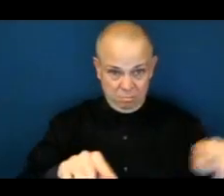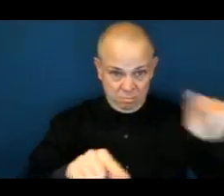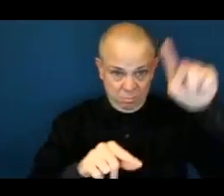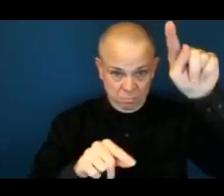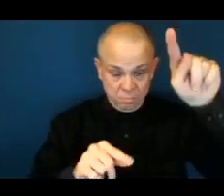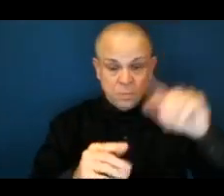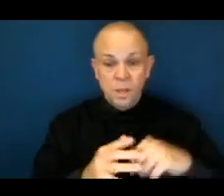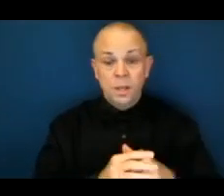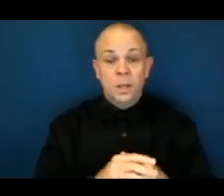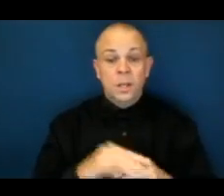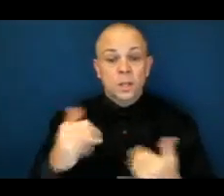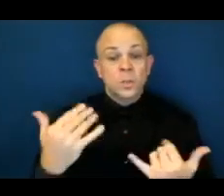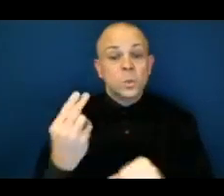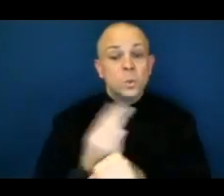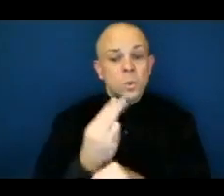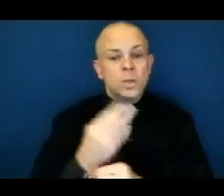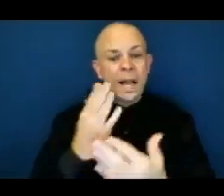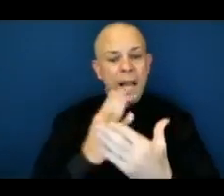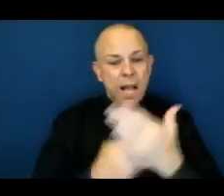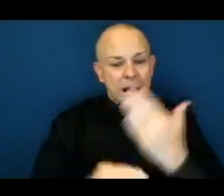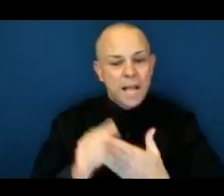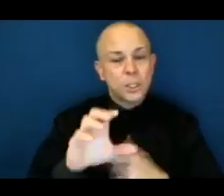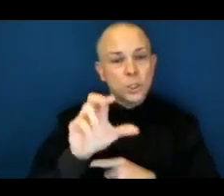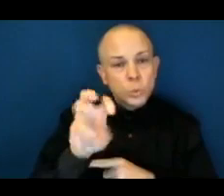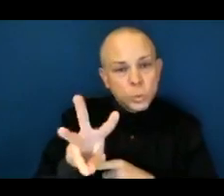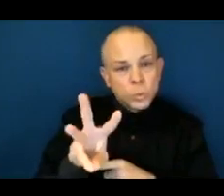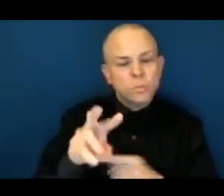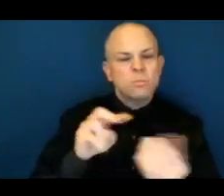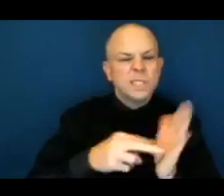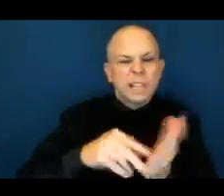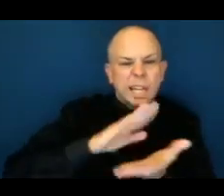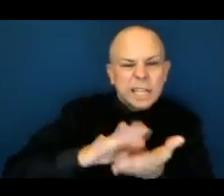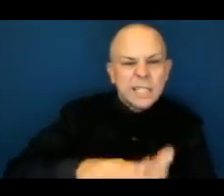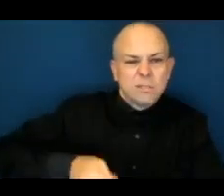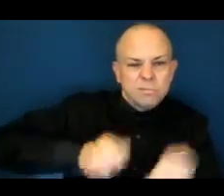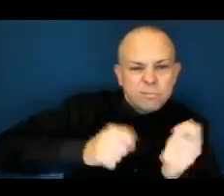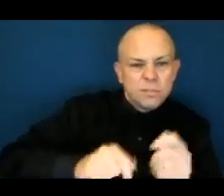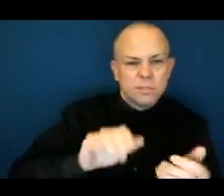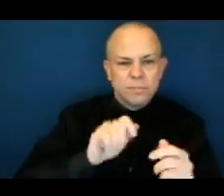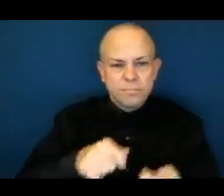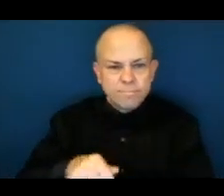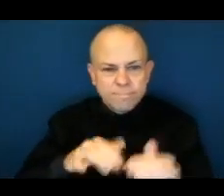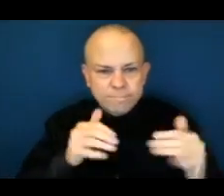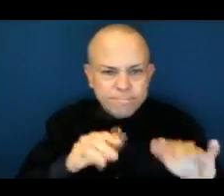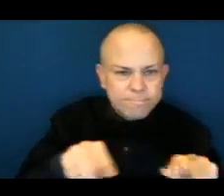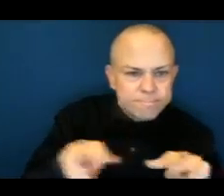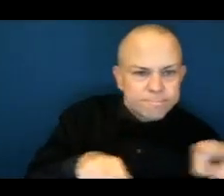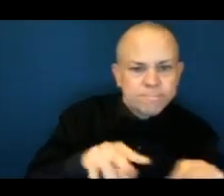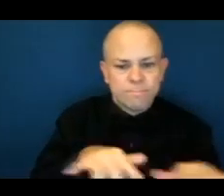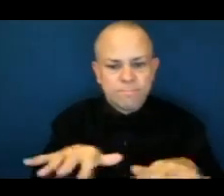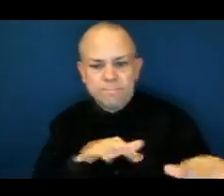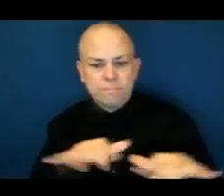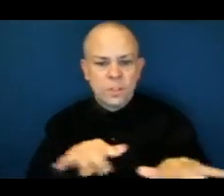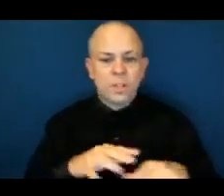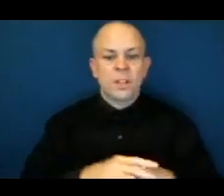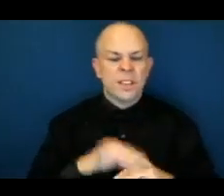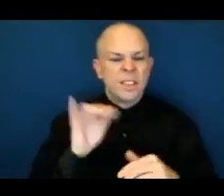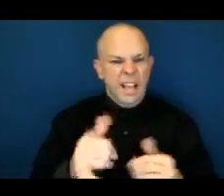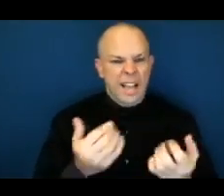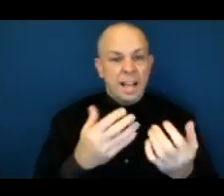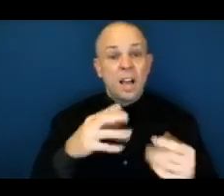our engines uh and then also the heavy equipment throughout the area the they've all been working on making sure that we